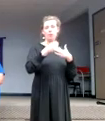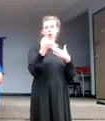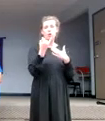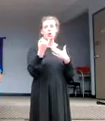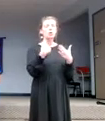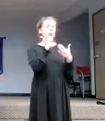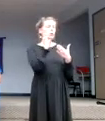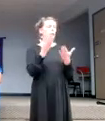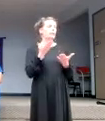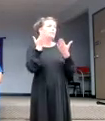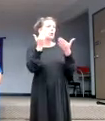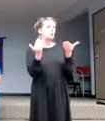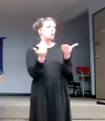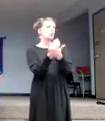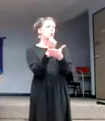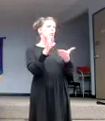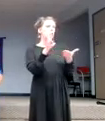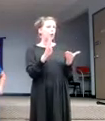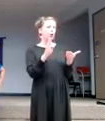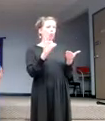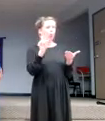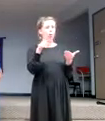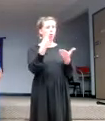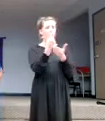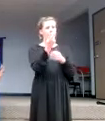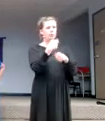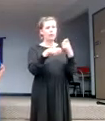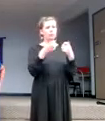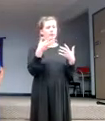have any proposed new curb or sidewalk only replacement of what's there. So if a lateral